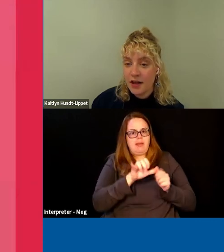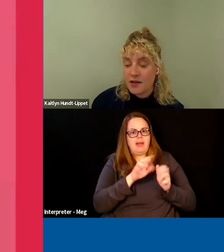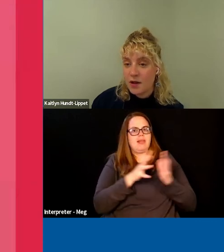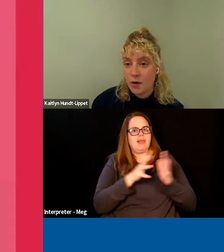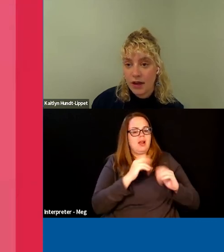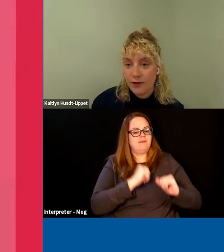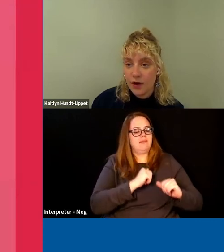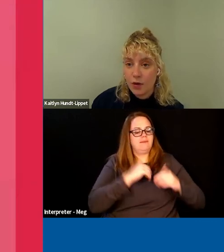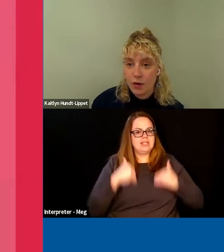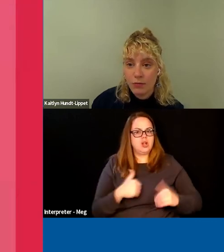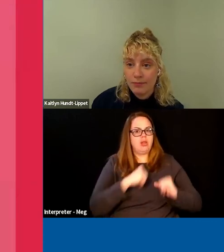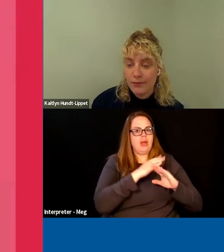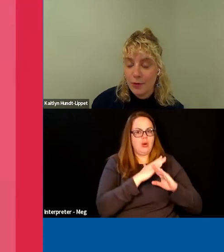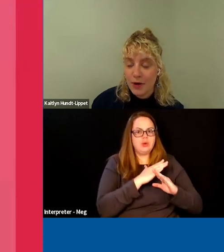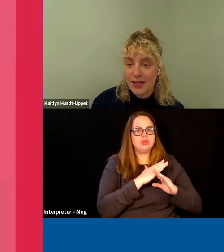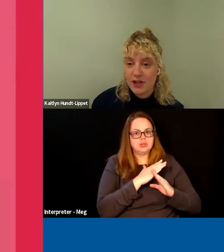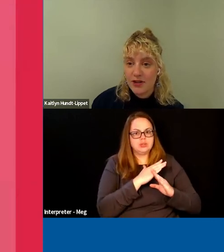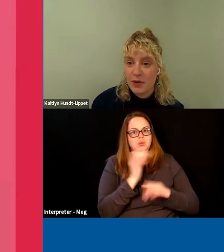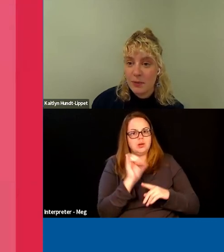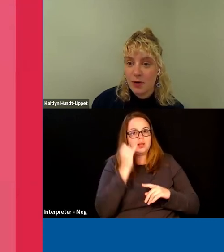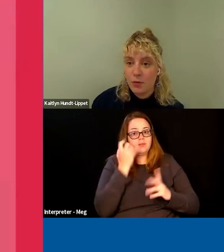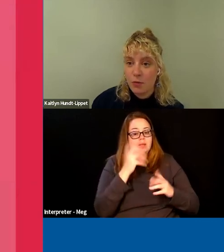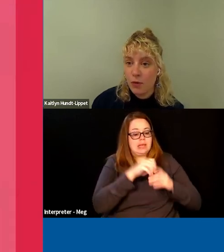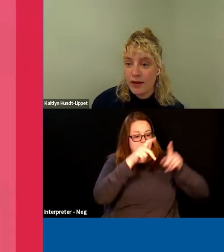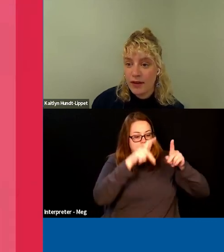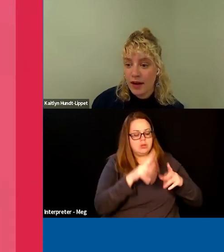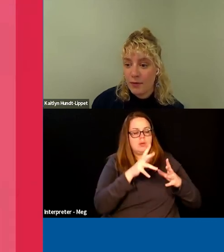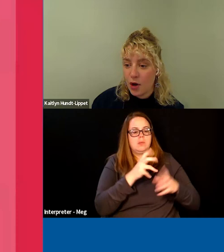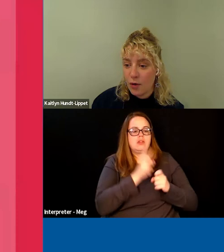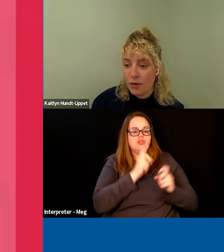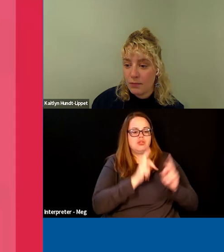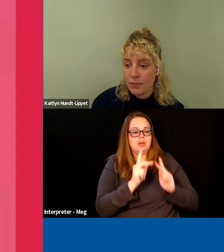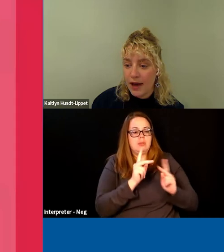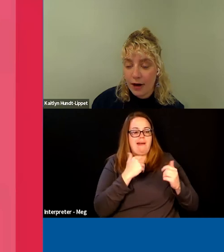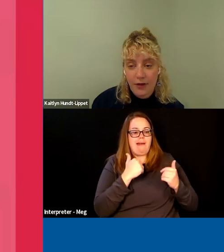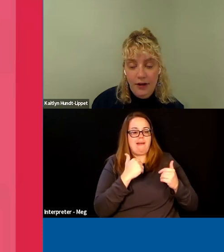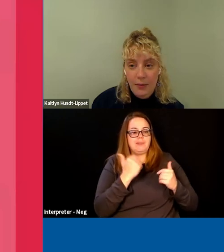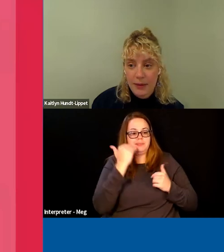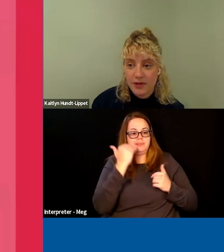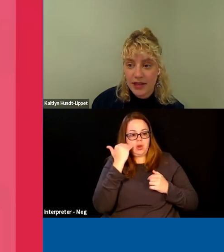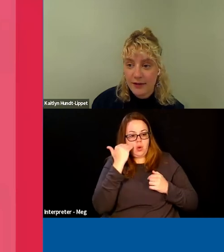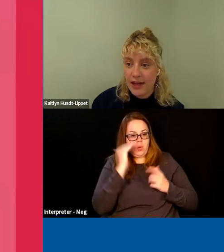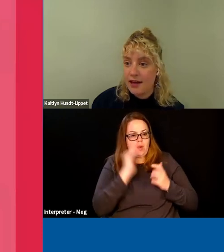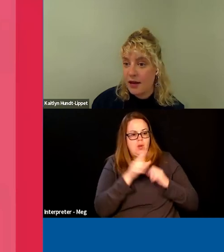so if, you wanna make sure that people, one, know how they're gonna be able to navigate